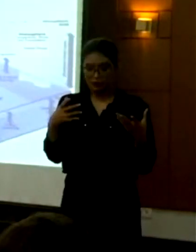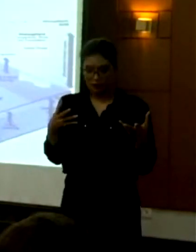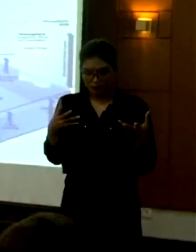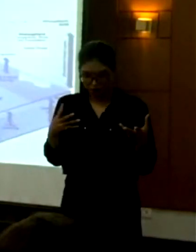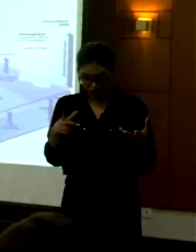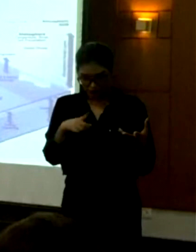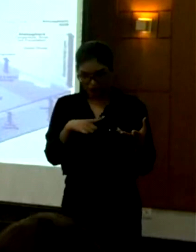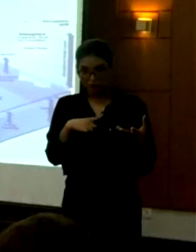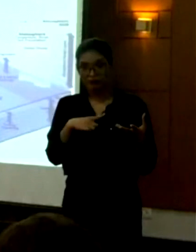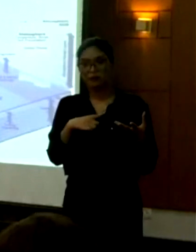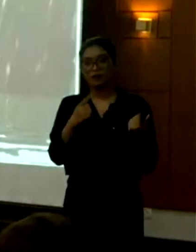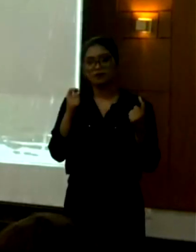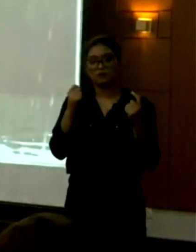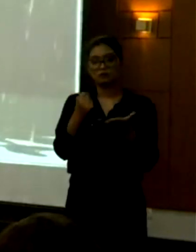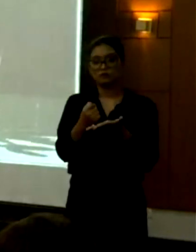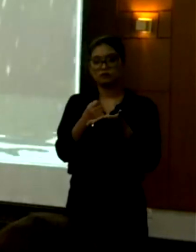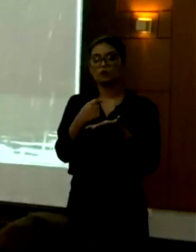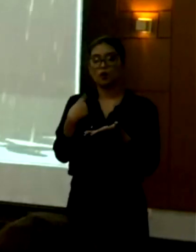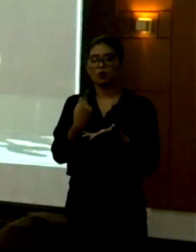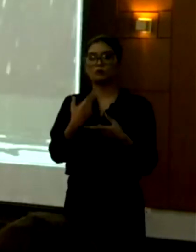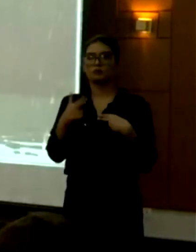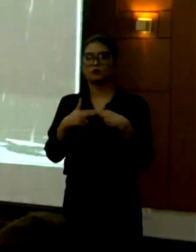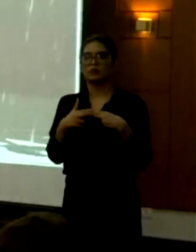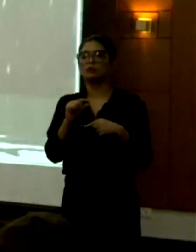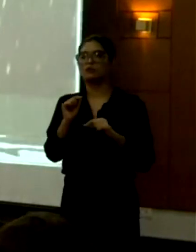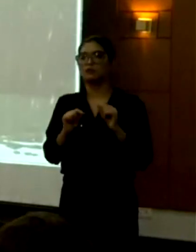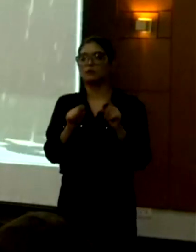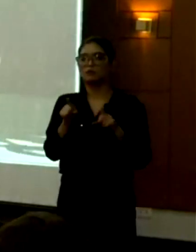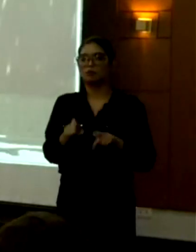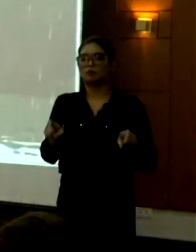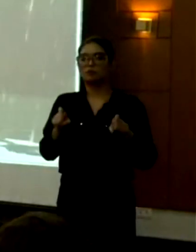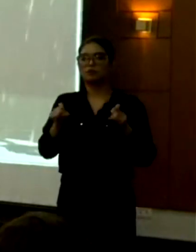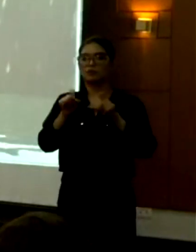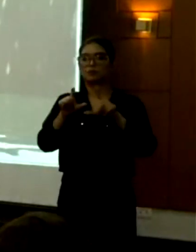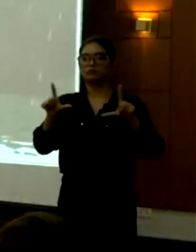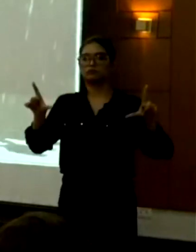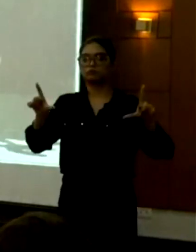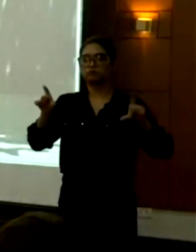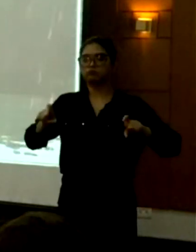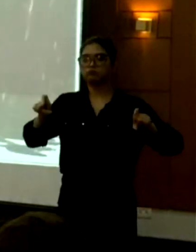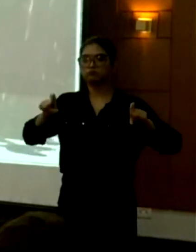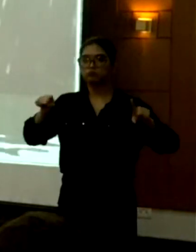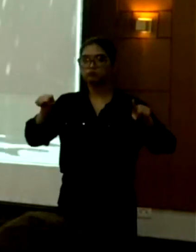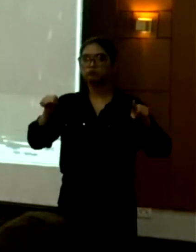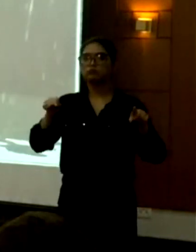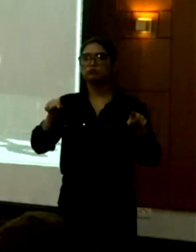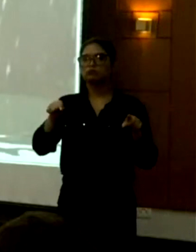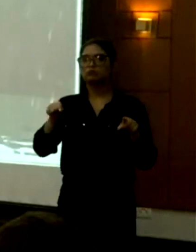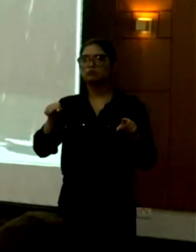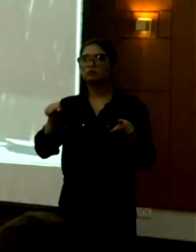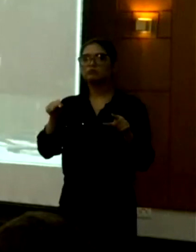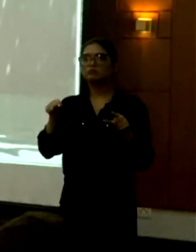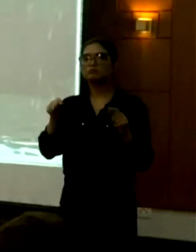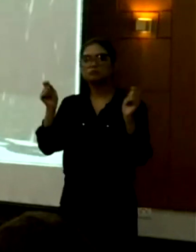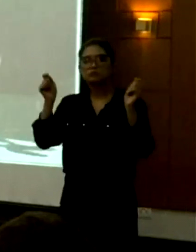requires a super computer we also use state of the art super computing to do this so we did this work